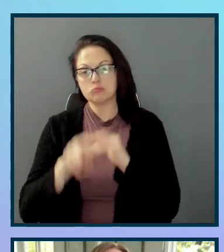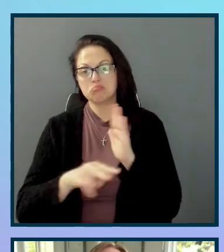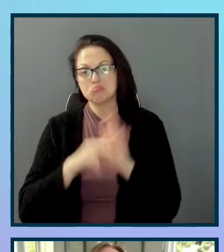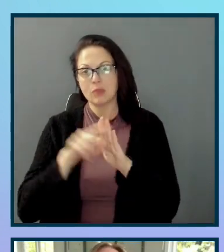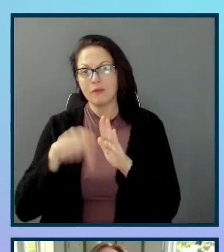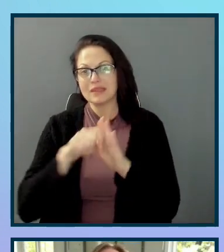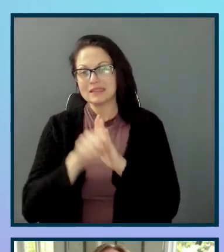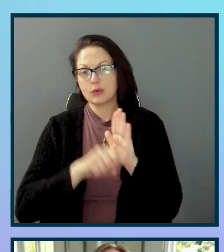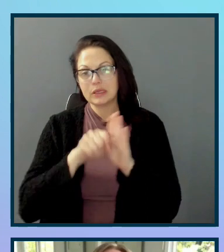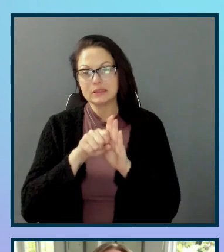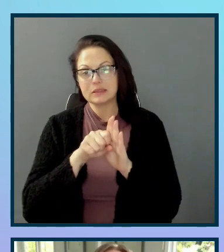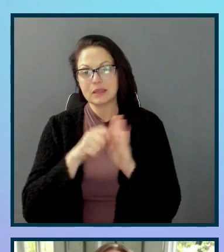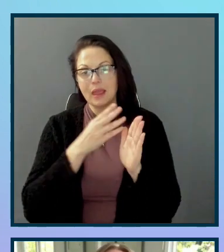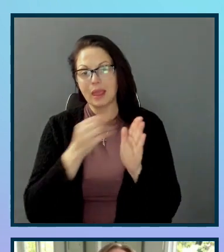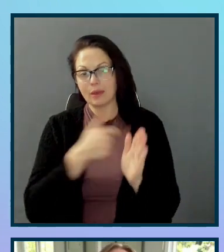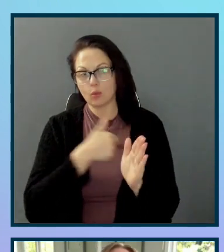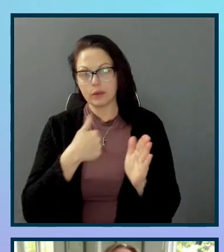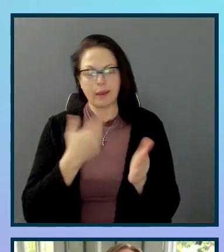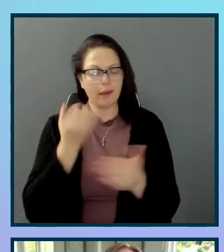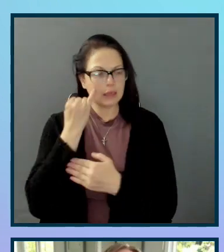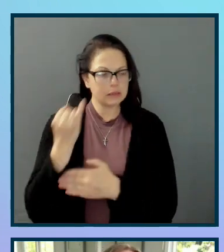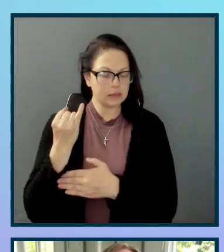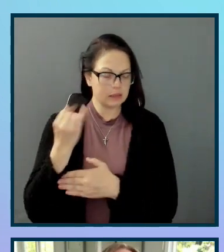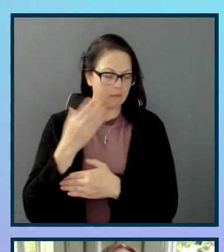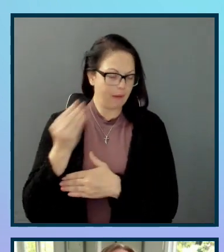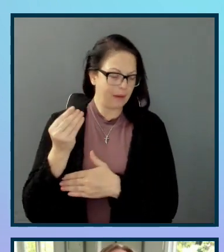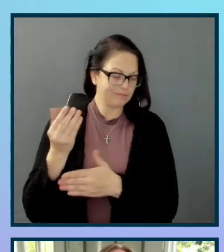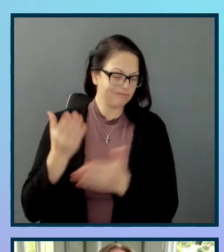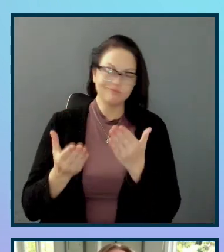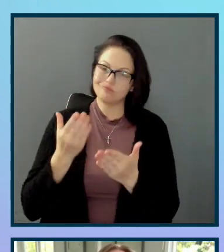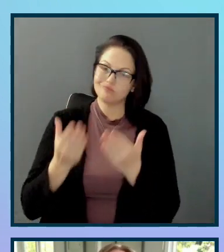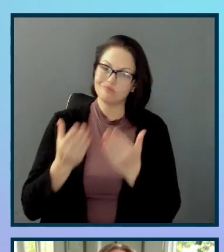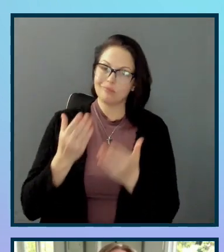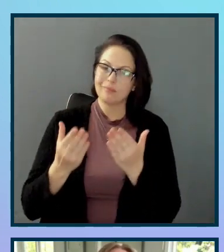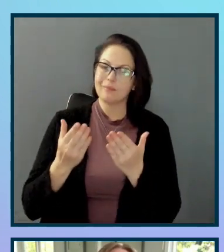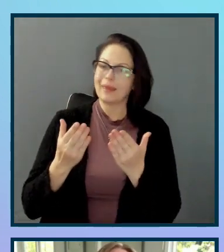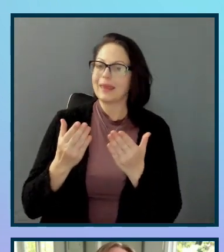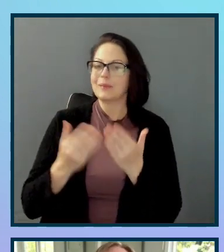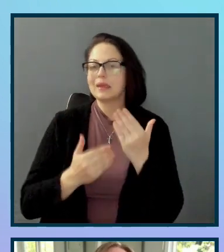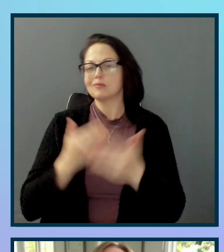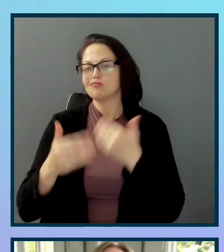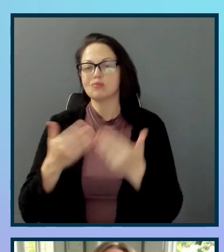and we had kind of this idea but then kind of midway through, we switched over to this lighter palette